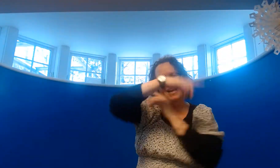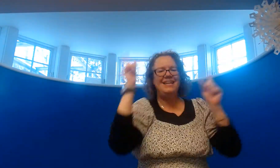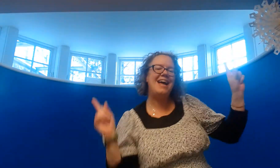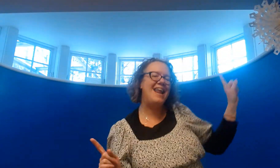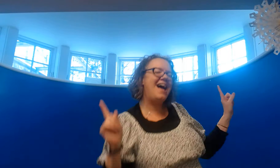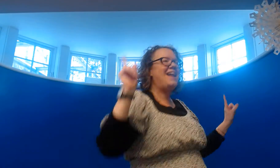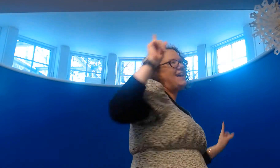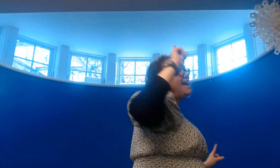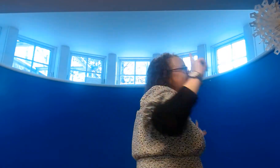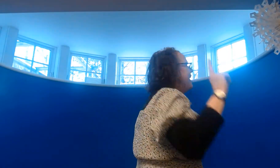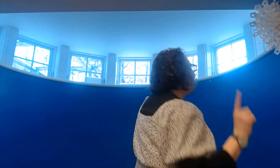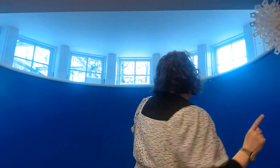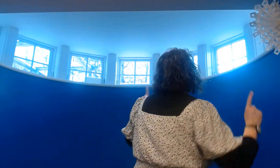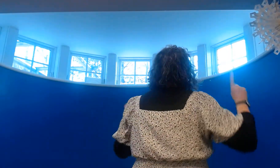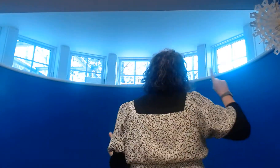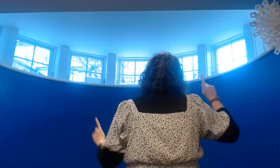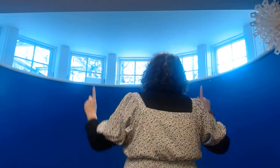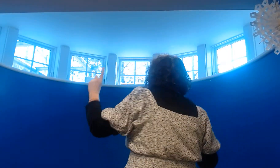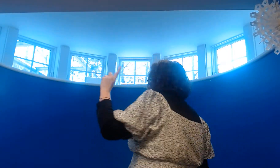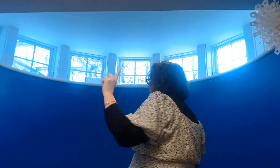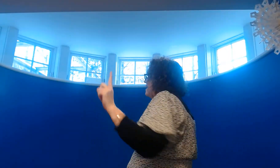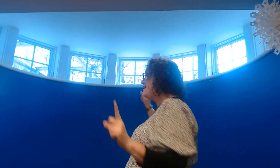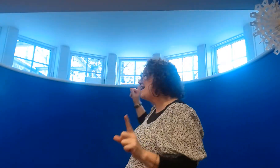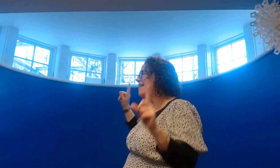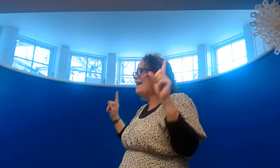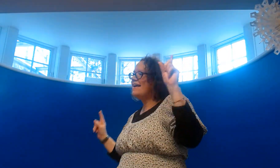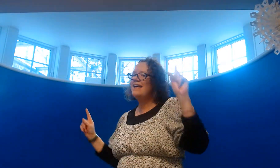a wild elephant, nah nah nah nah nah nah nah nah nah nah nah nah.